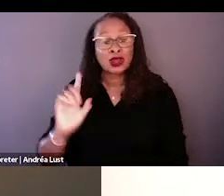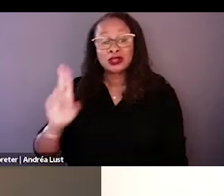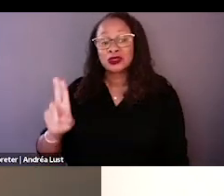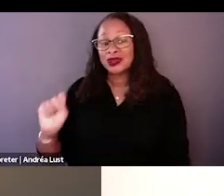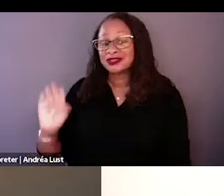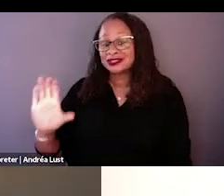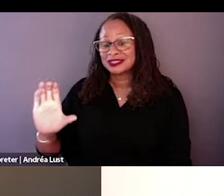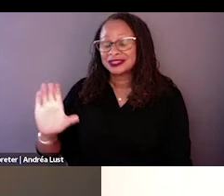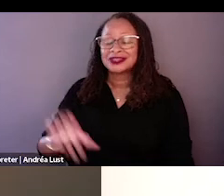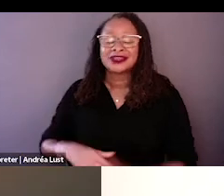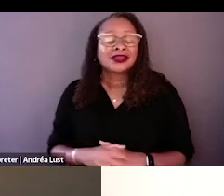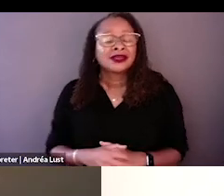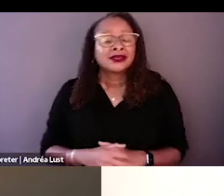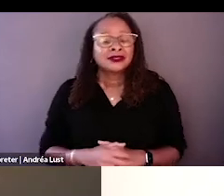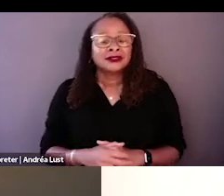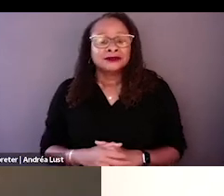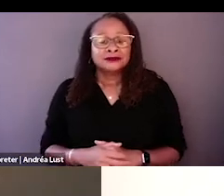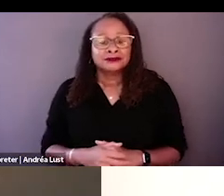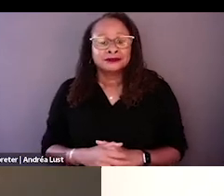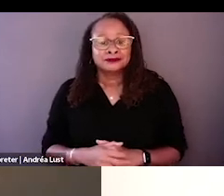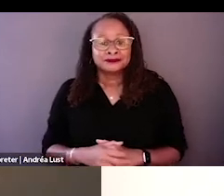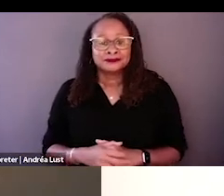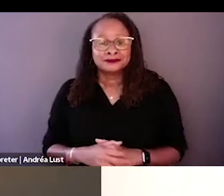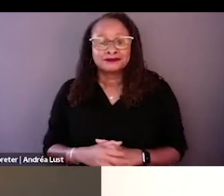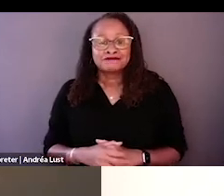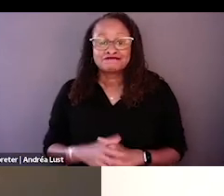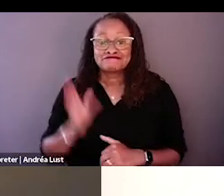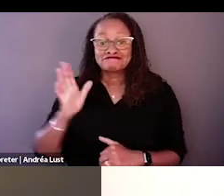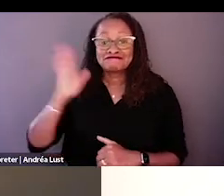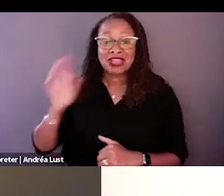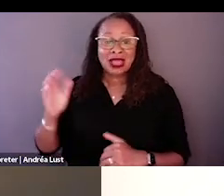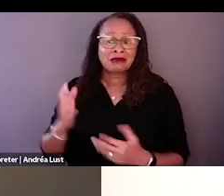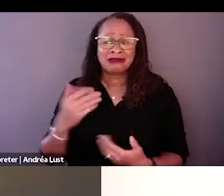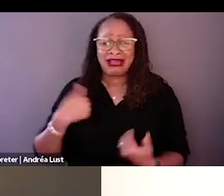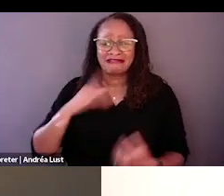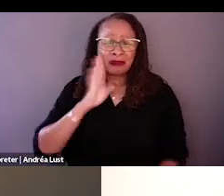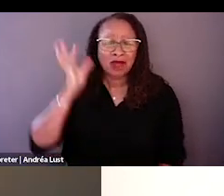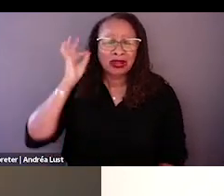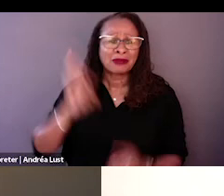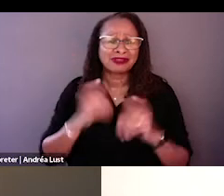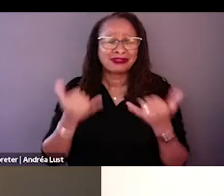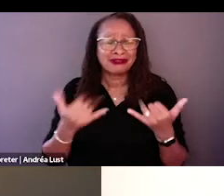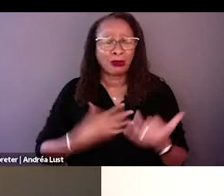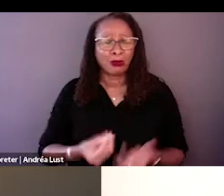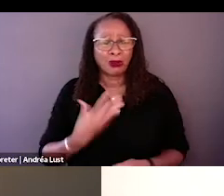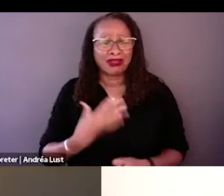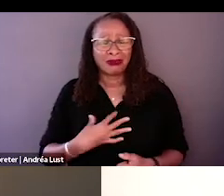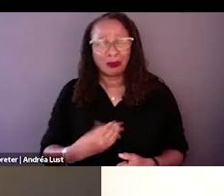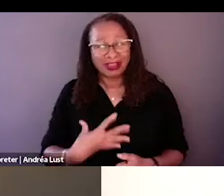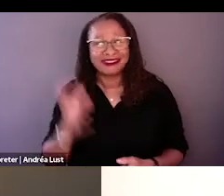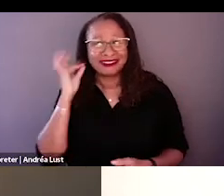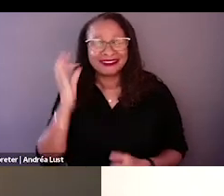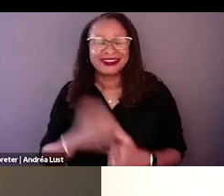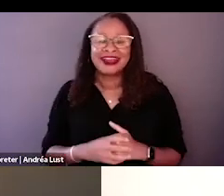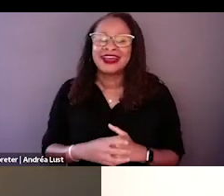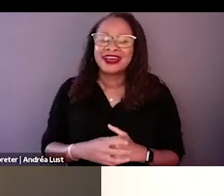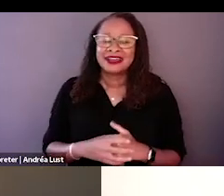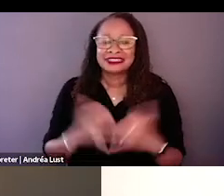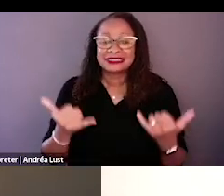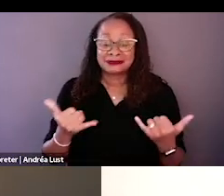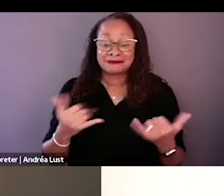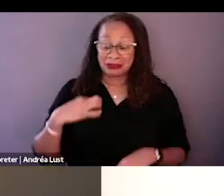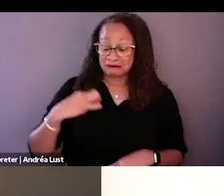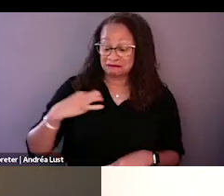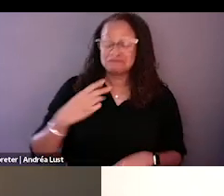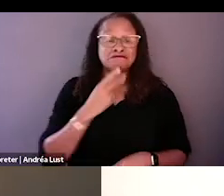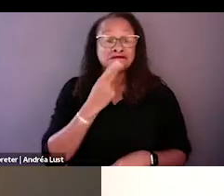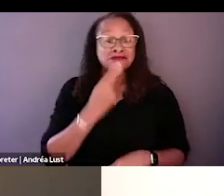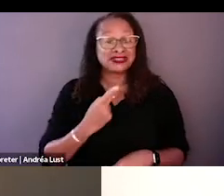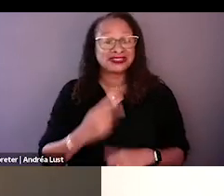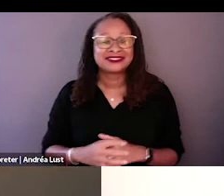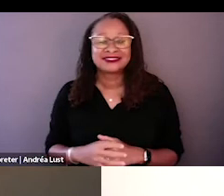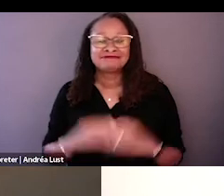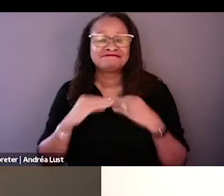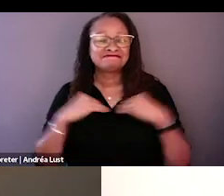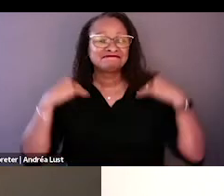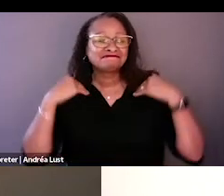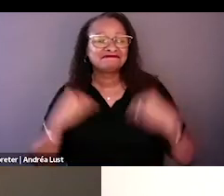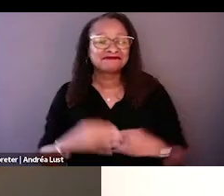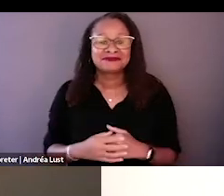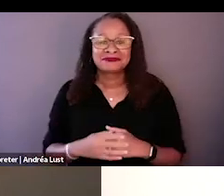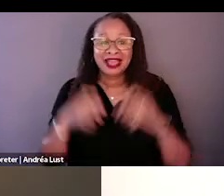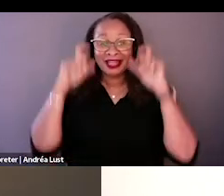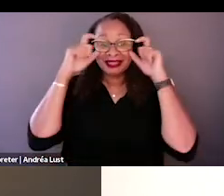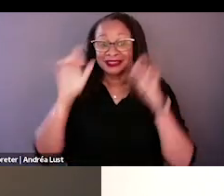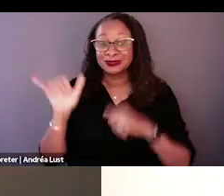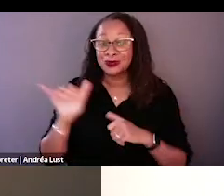One is a fairly conventional -- accounting of -- from the historical evidence in which the task for